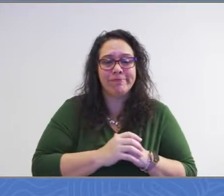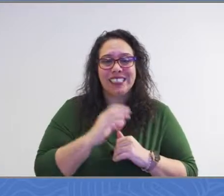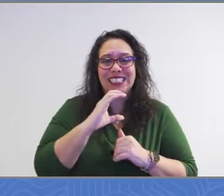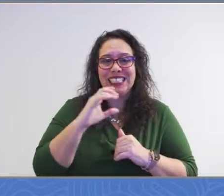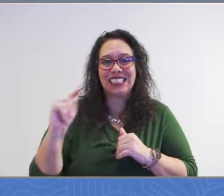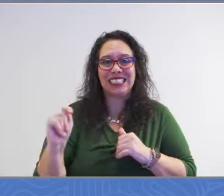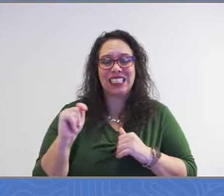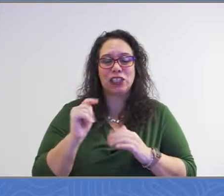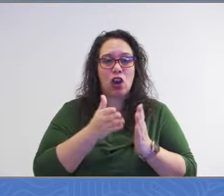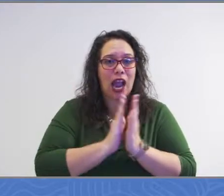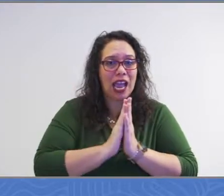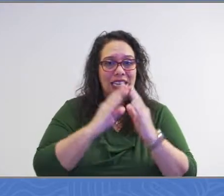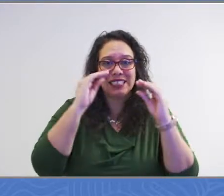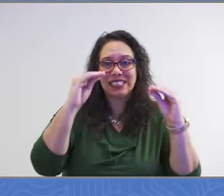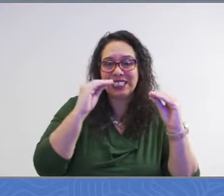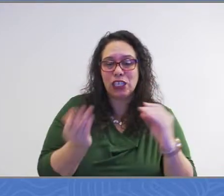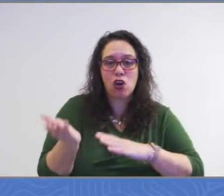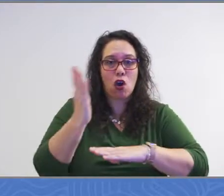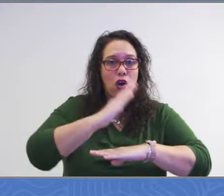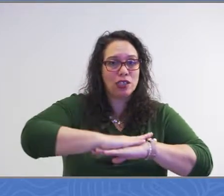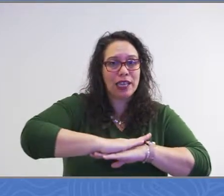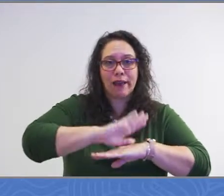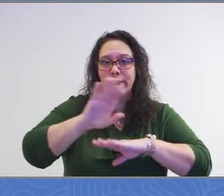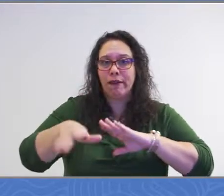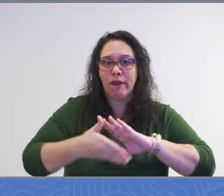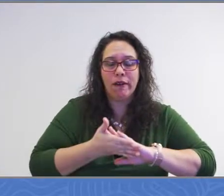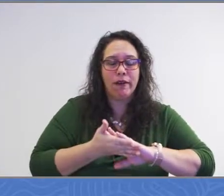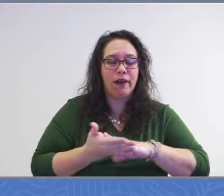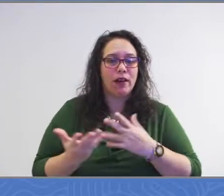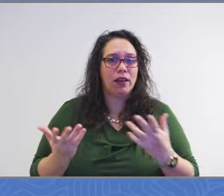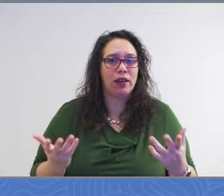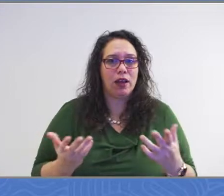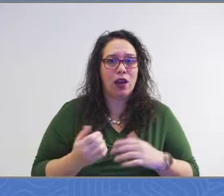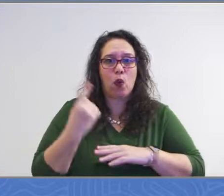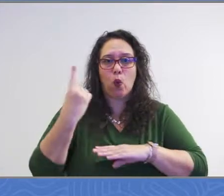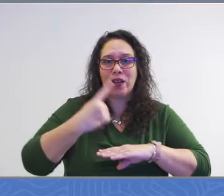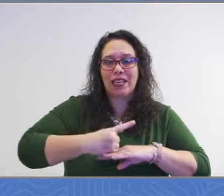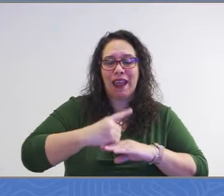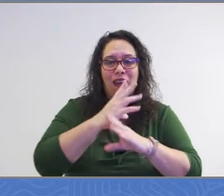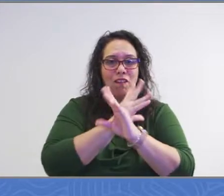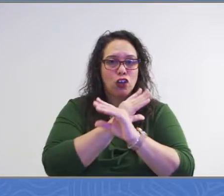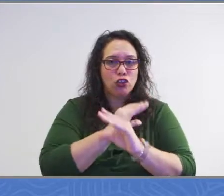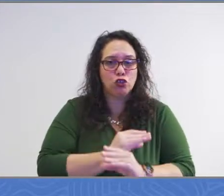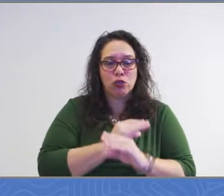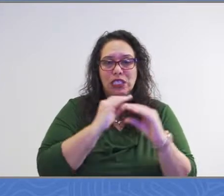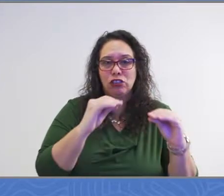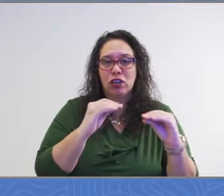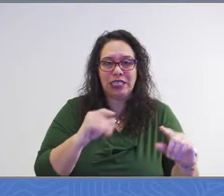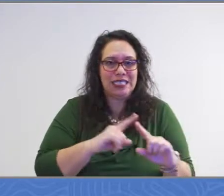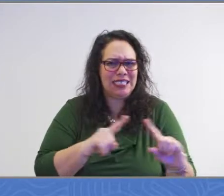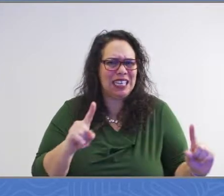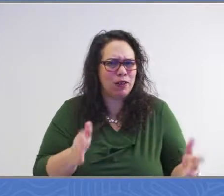with AM, PM shifts, four days a week, with one day of virtual instruction, which is different than the proposed type of schedule